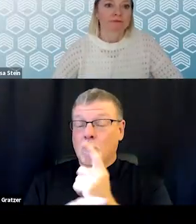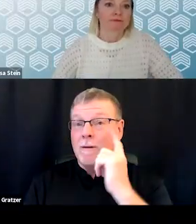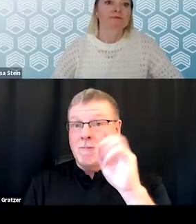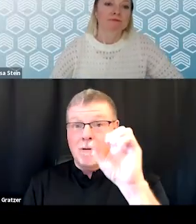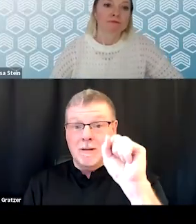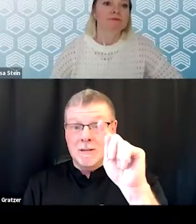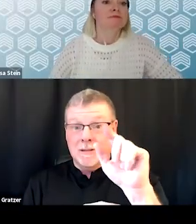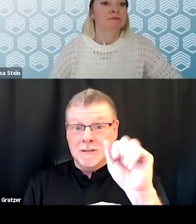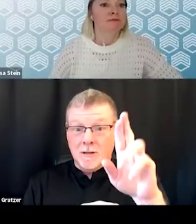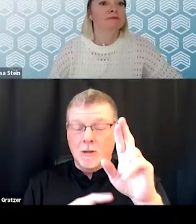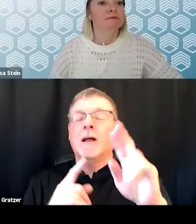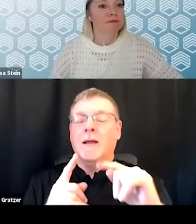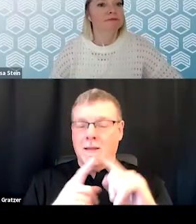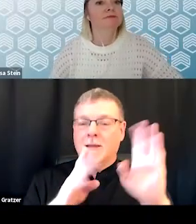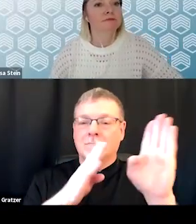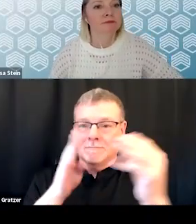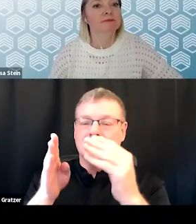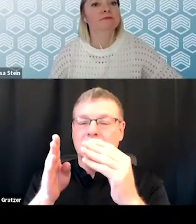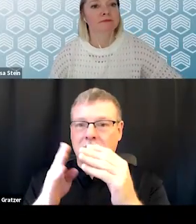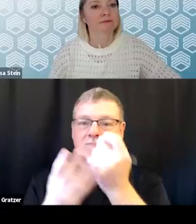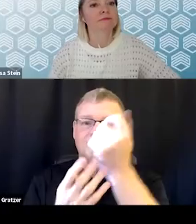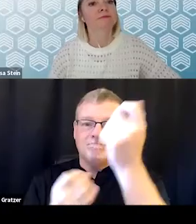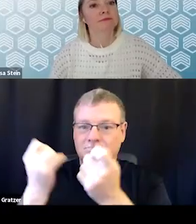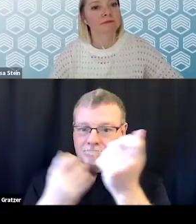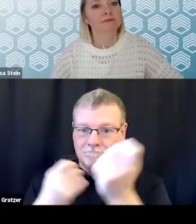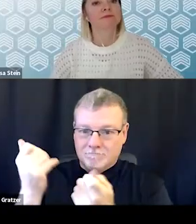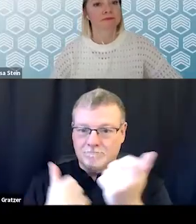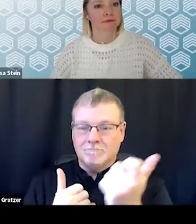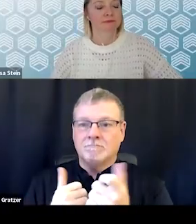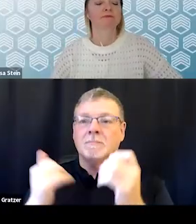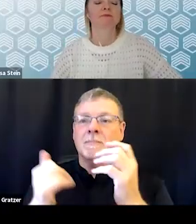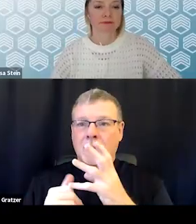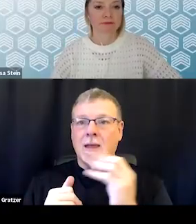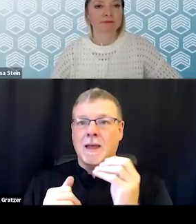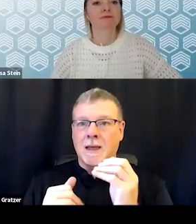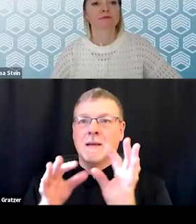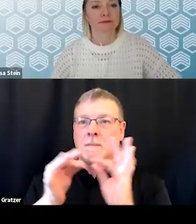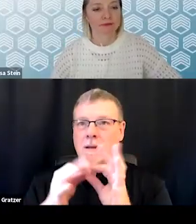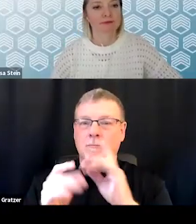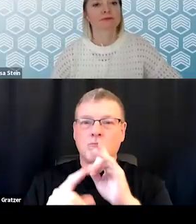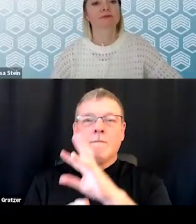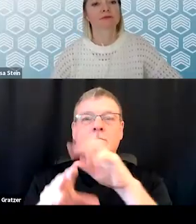then they're really looking for those disqualifiers, which, as I mentioned, really is involvement of weapons